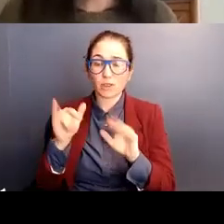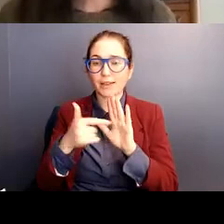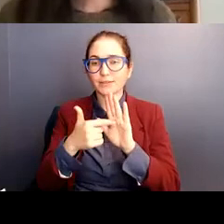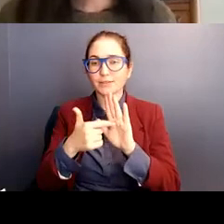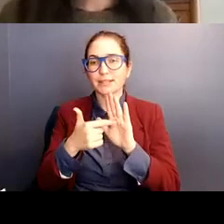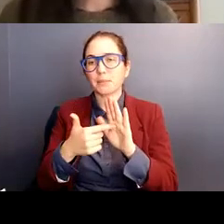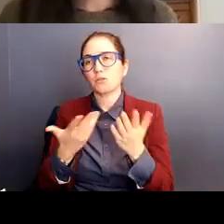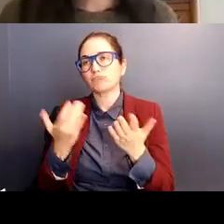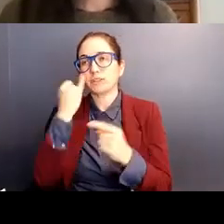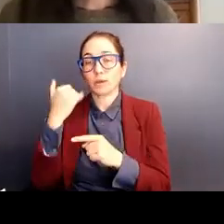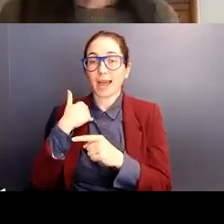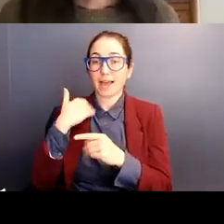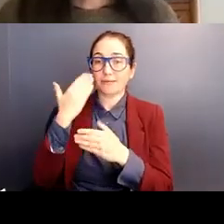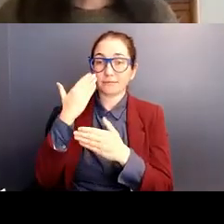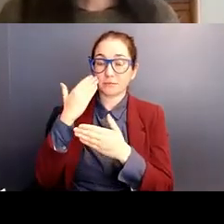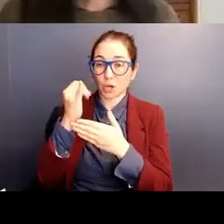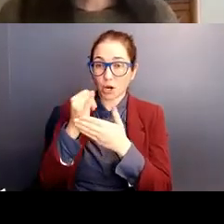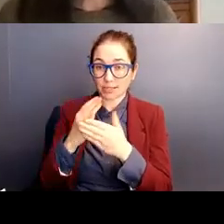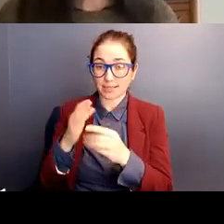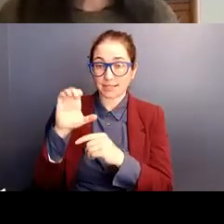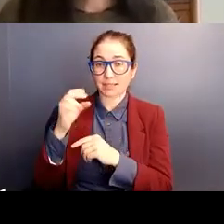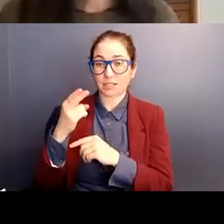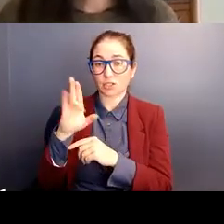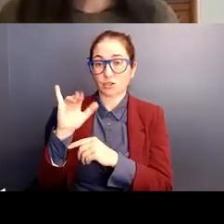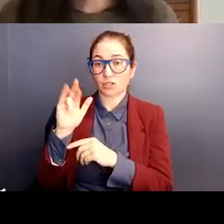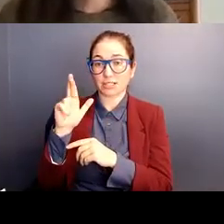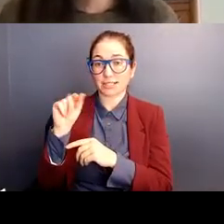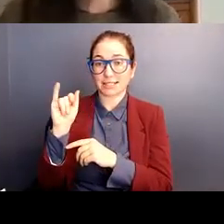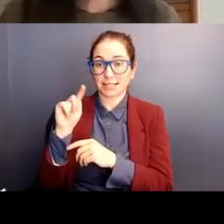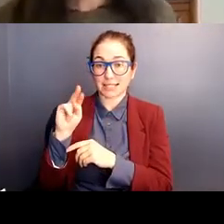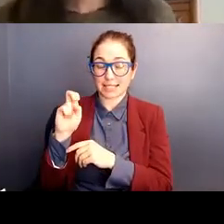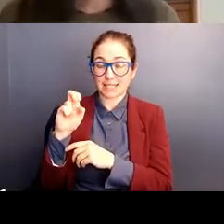we have the artist Christine Kim, who is deaf, she was coming to